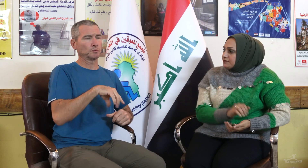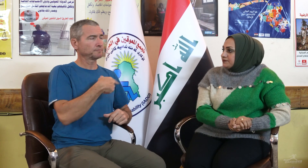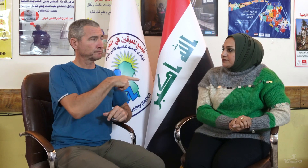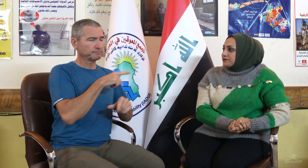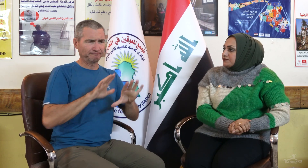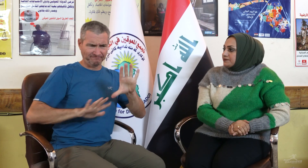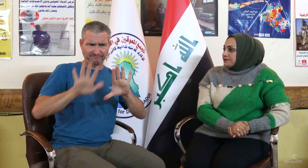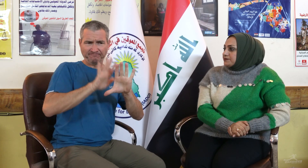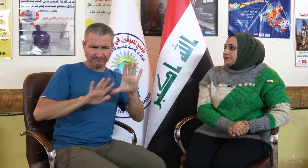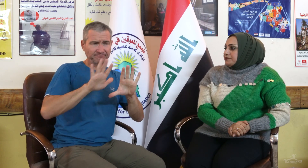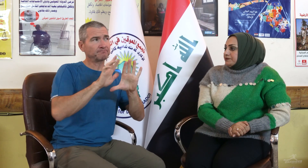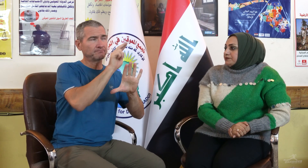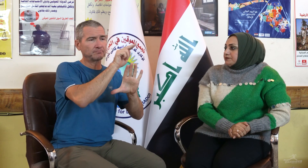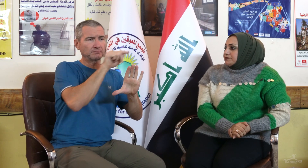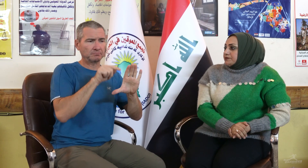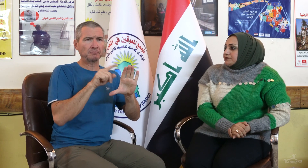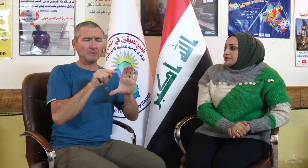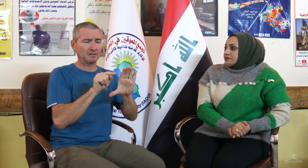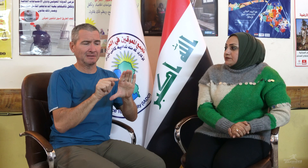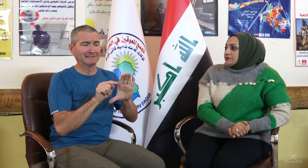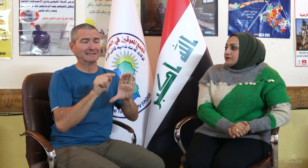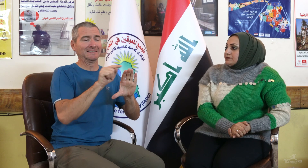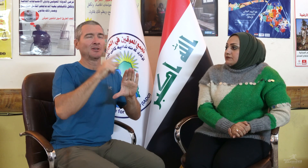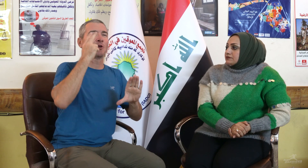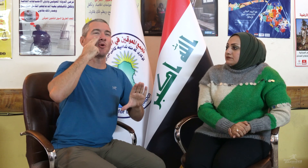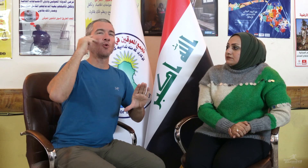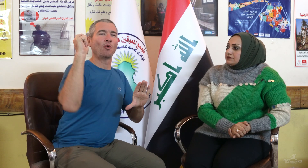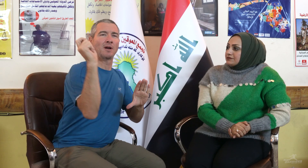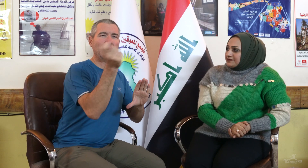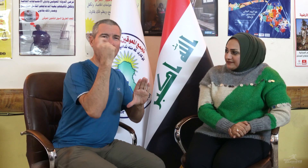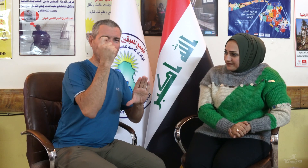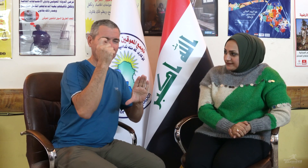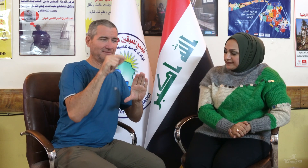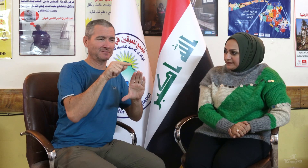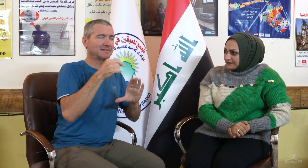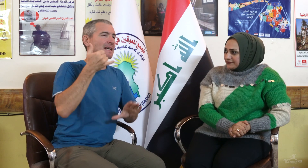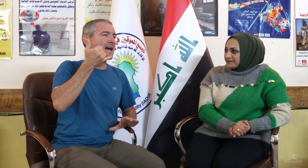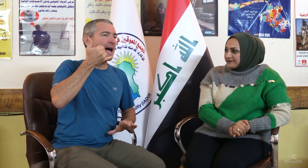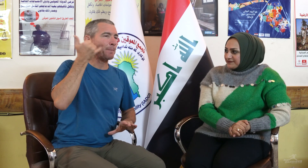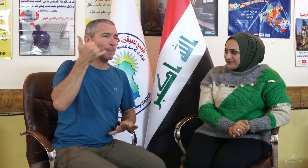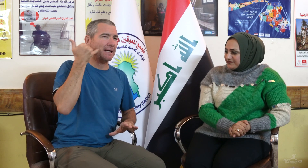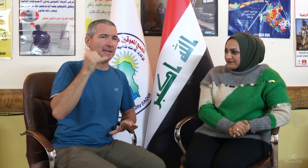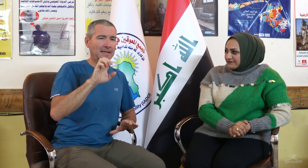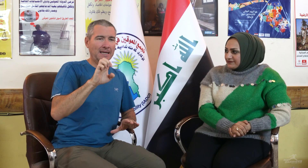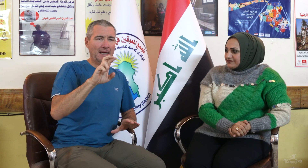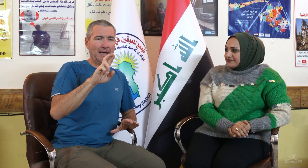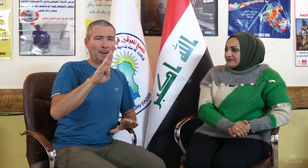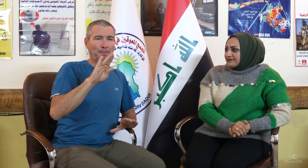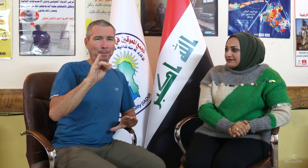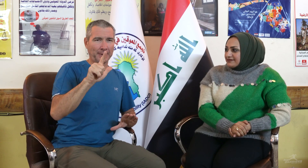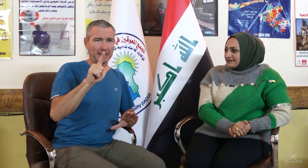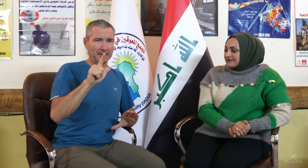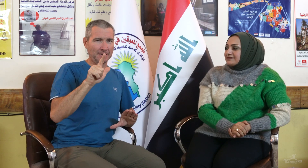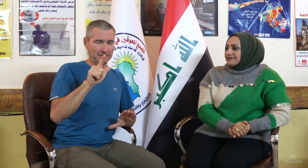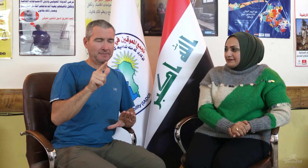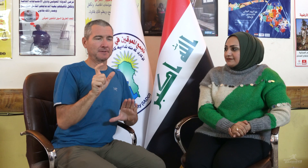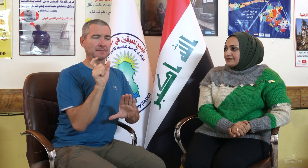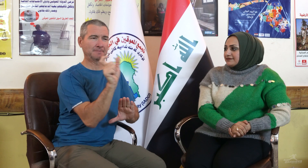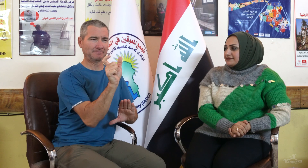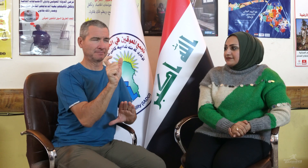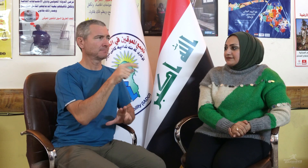In Erbil, Kurdistan,